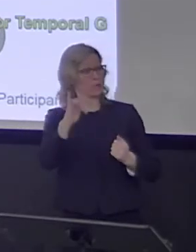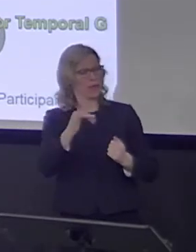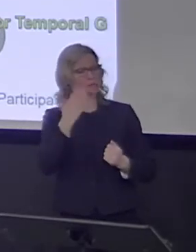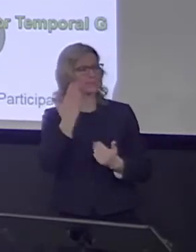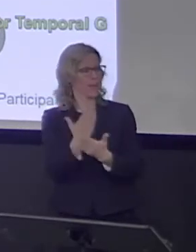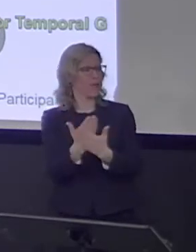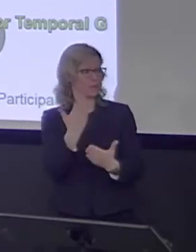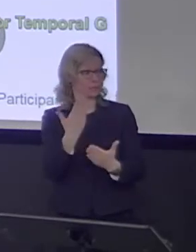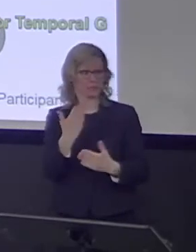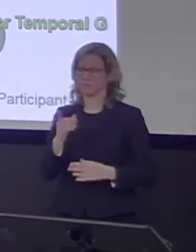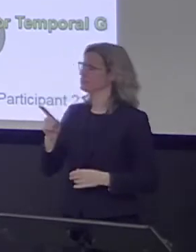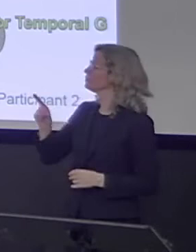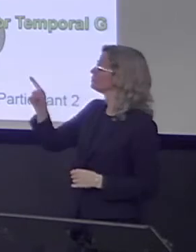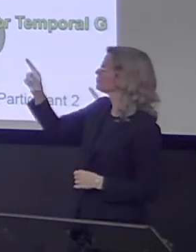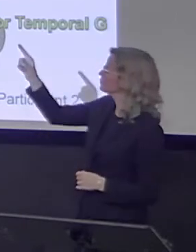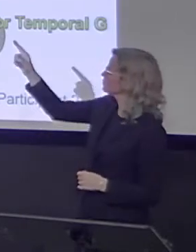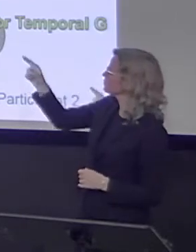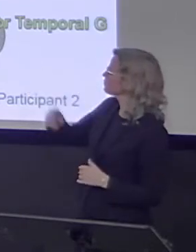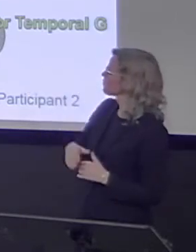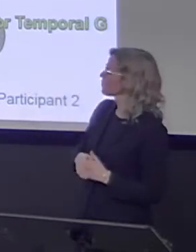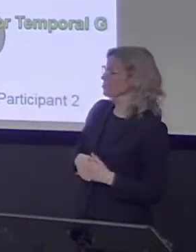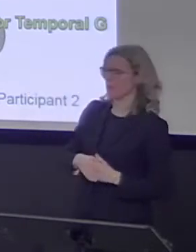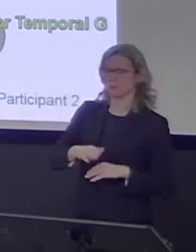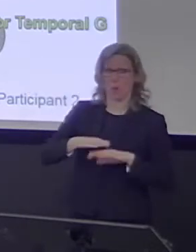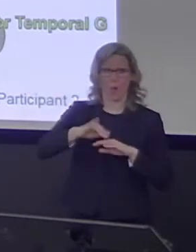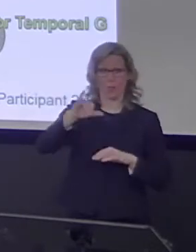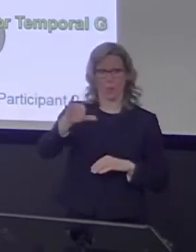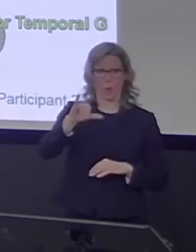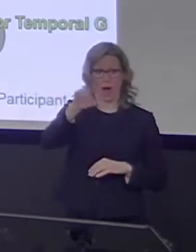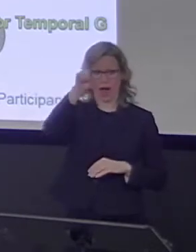What we see on the y-axis is the coherence